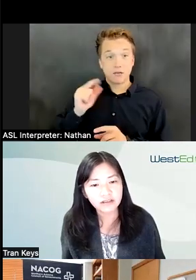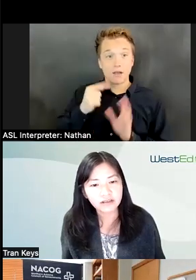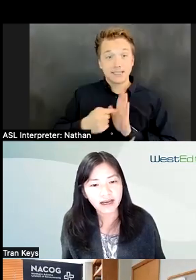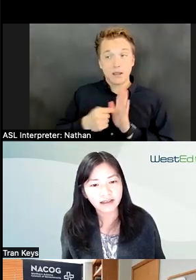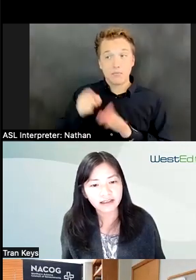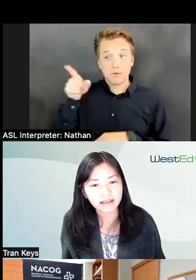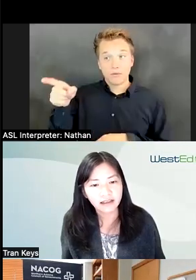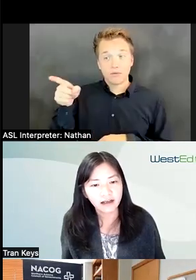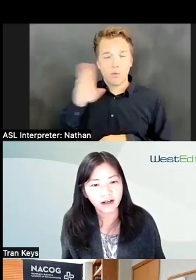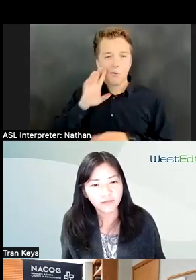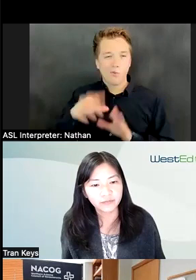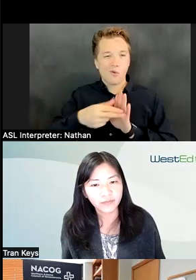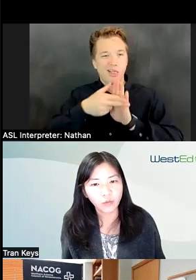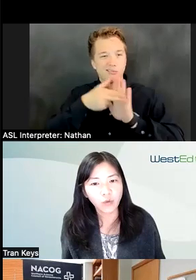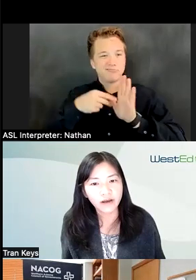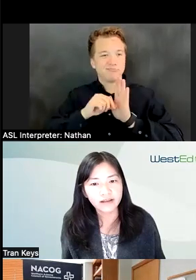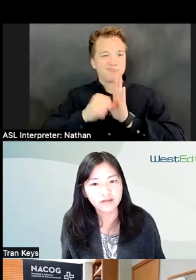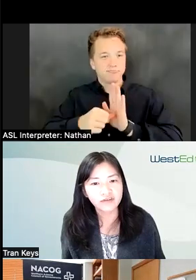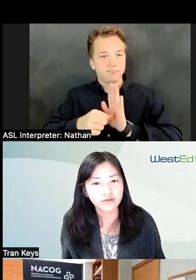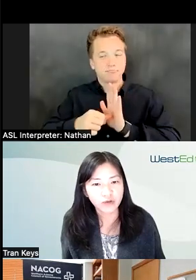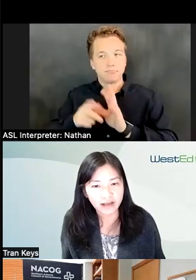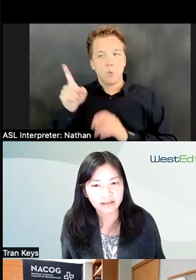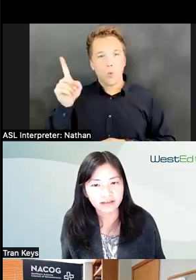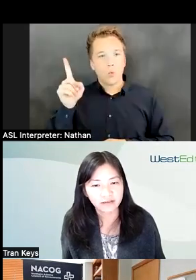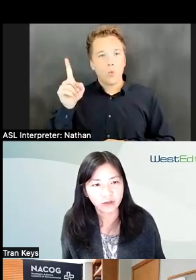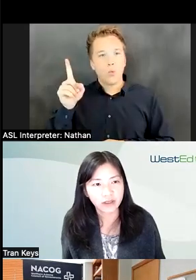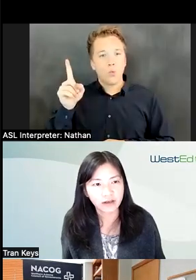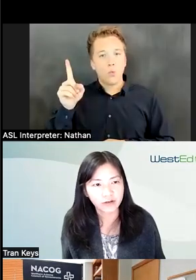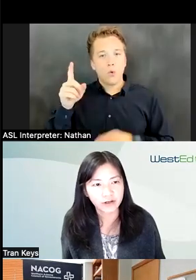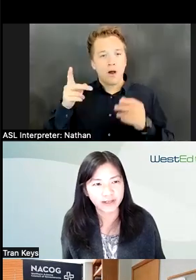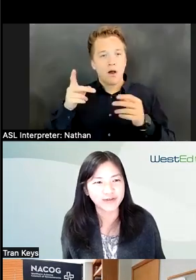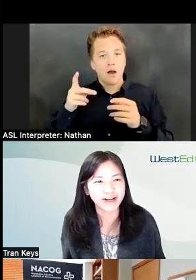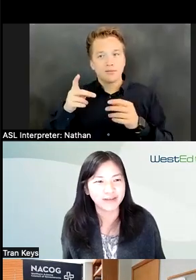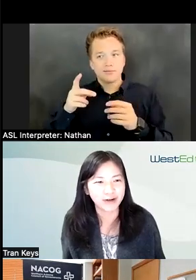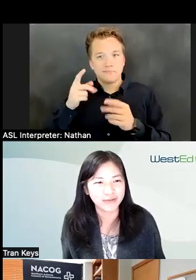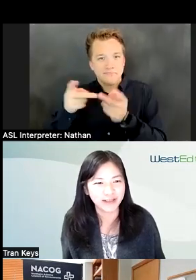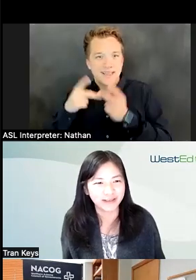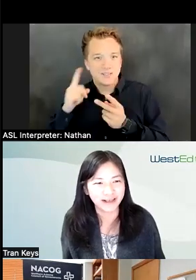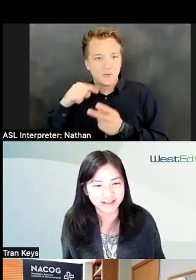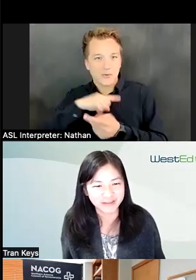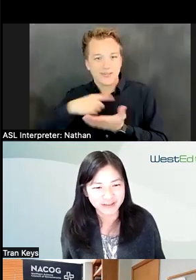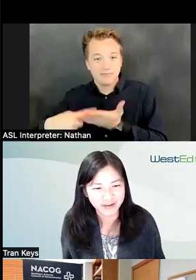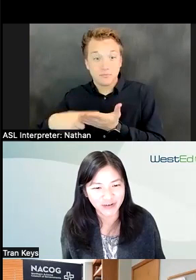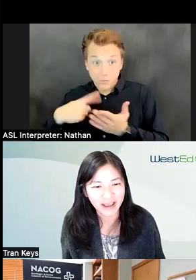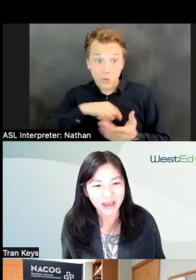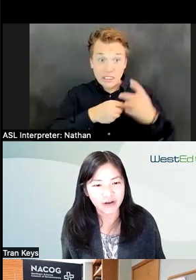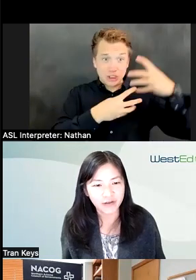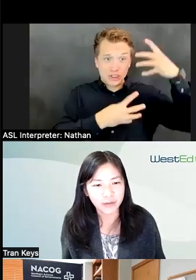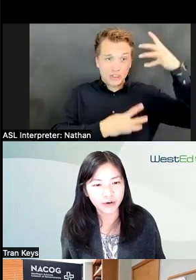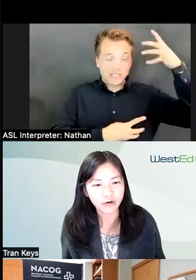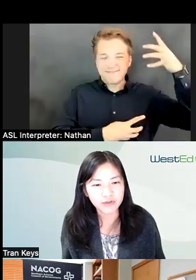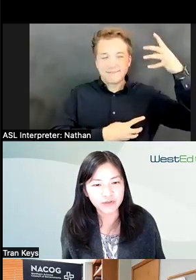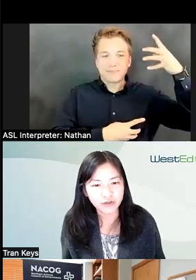to highlight one strand that we covered, because we covered quite a bit, right, Jennifer?